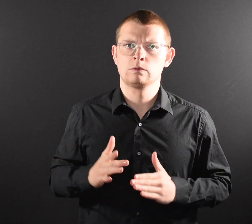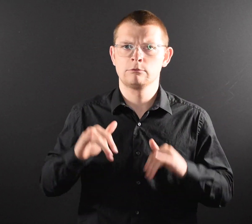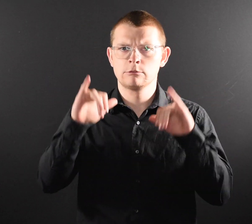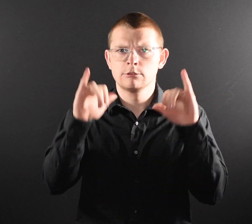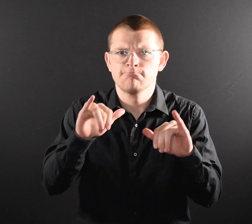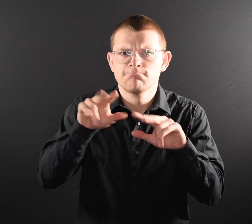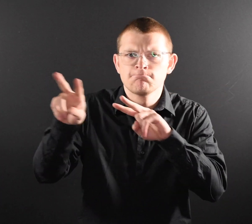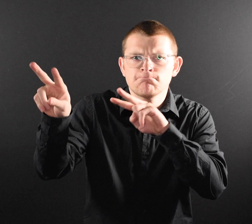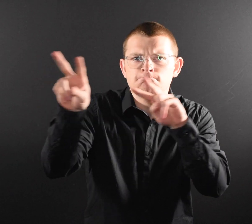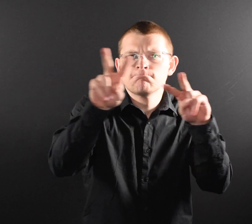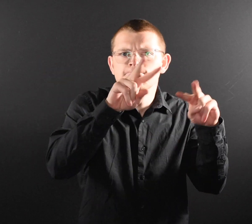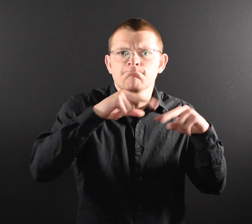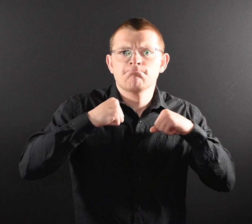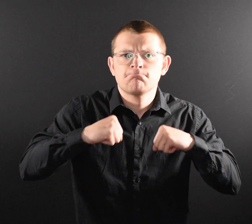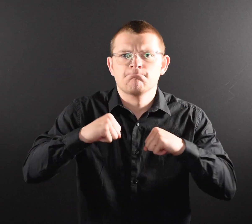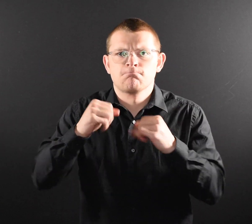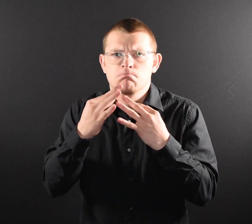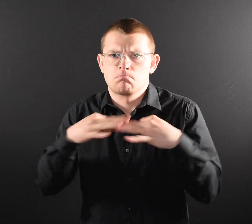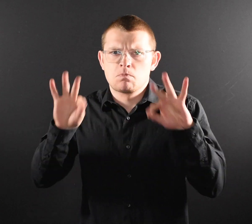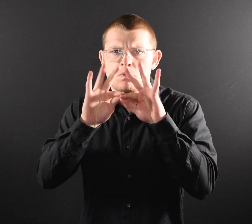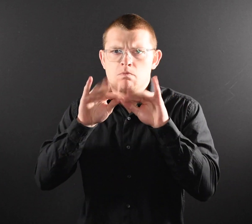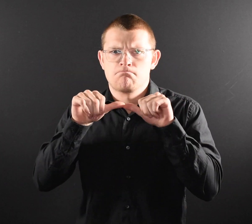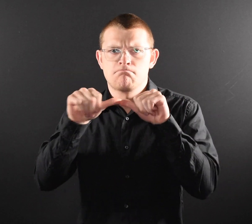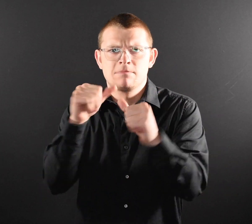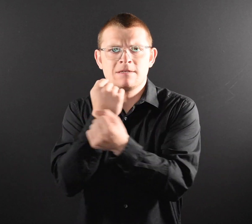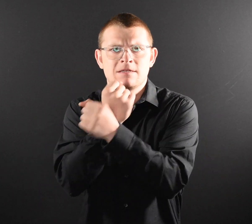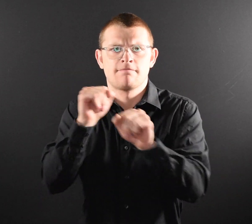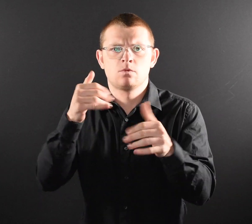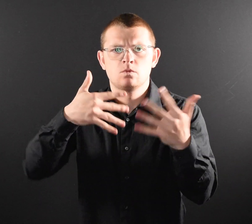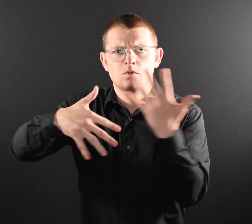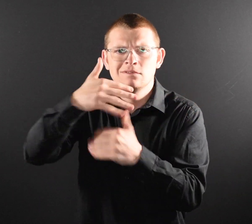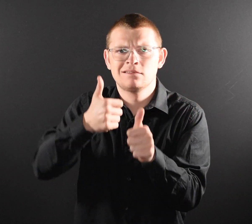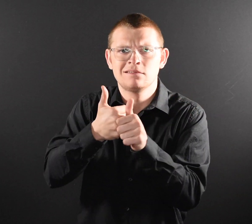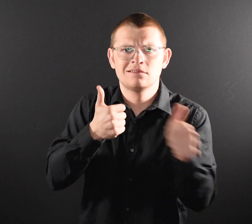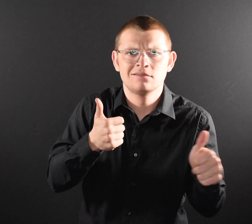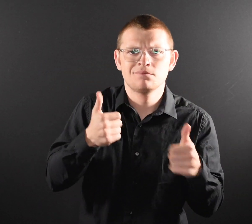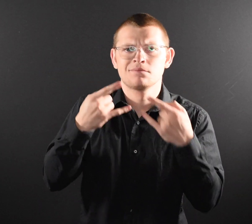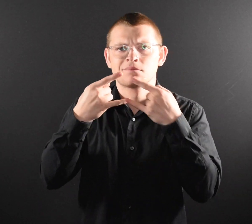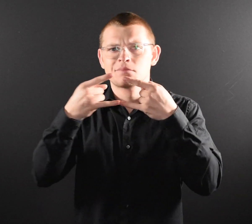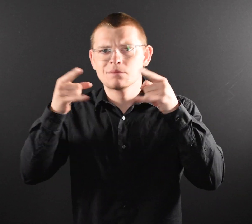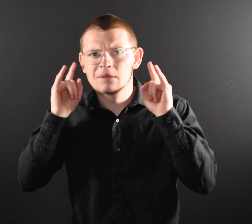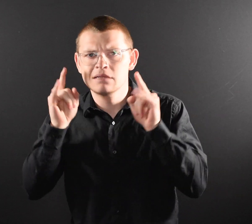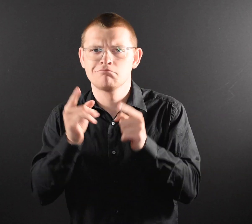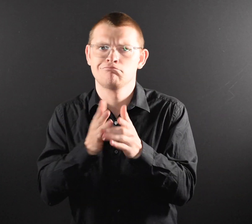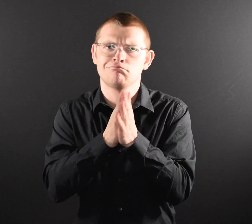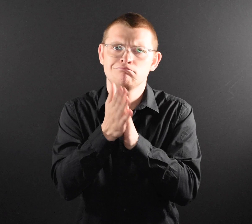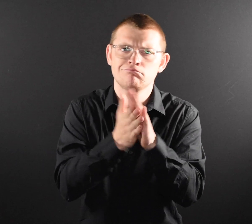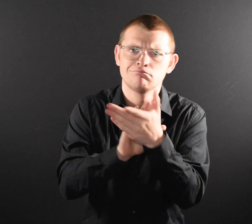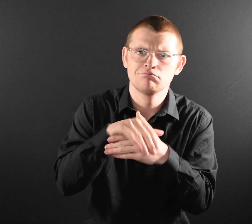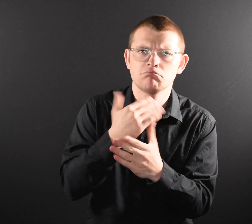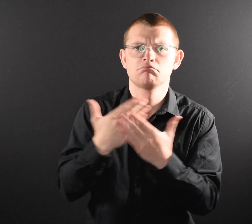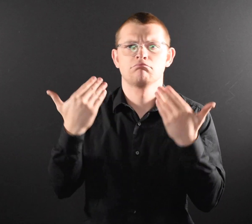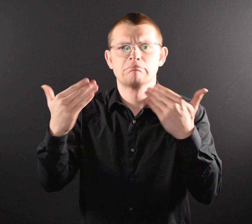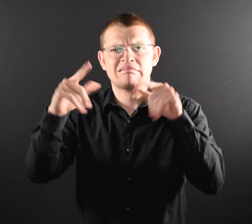continue following critical safety measures of social distancing, masking, washing hands,